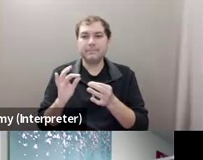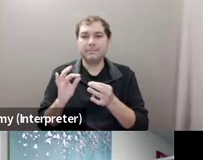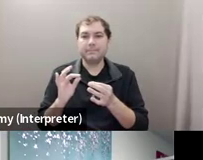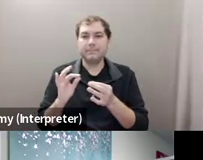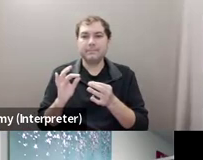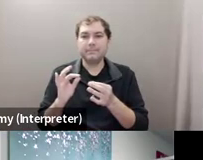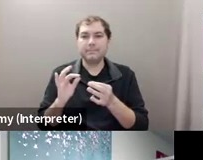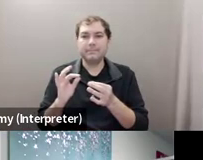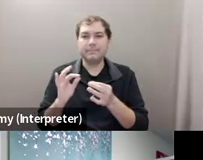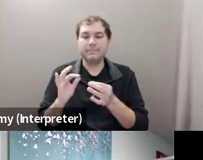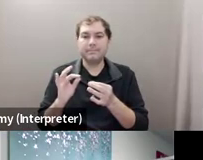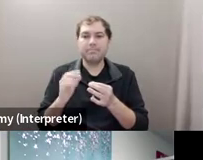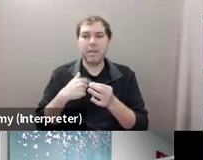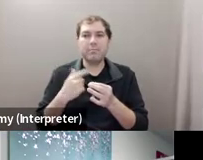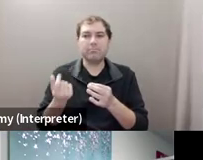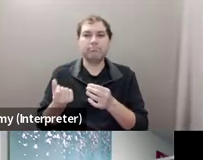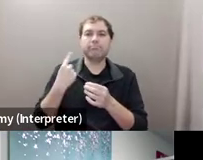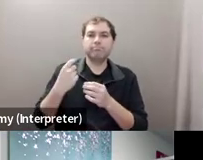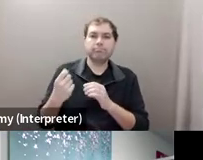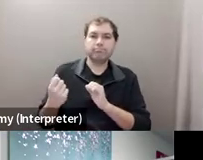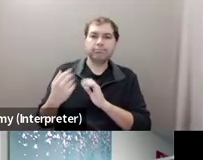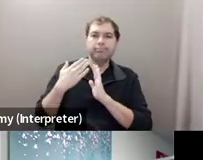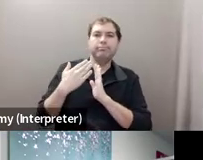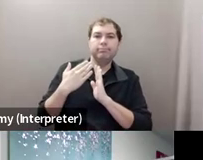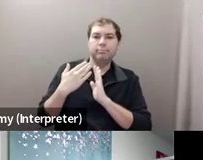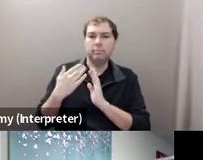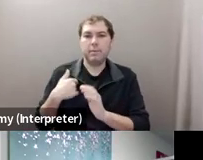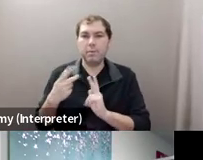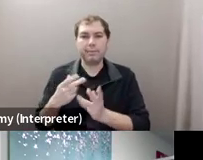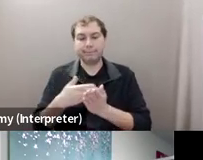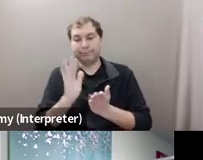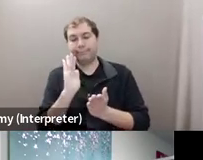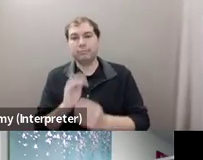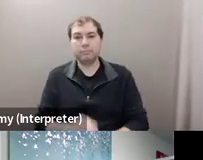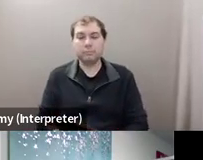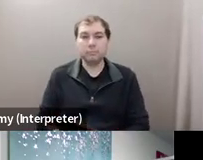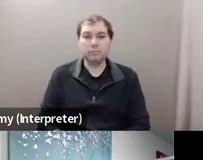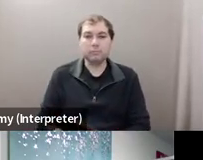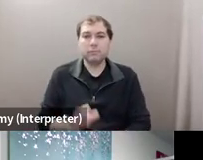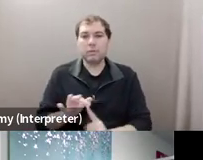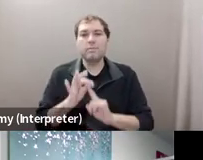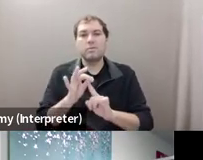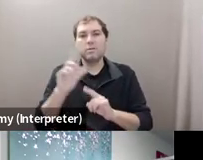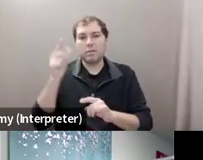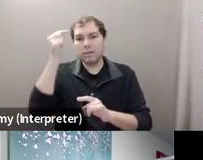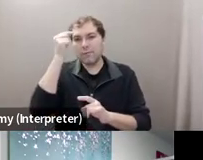Beck Levin: been on the receiving end of folks just kind of brushing me off, especially at government entities.